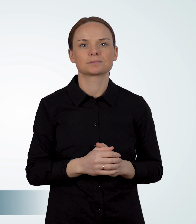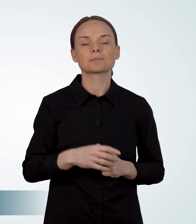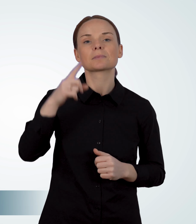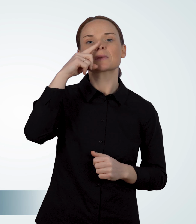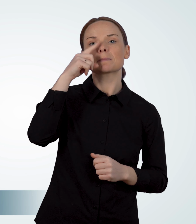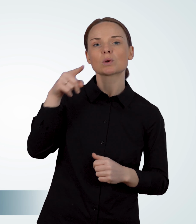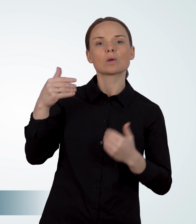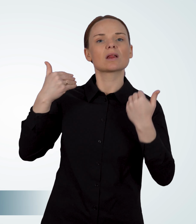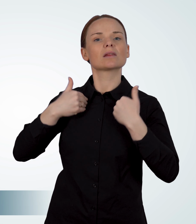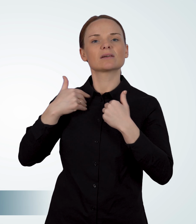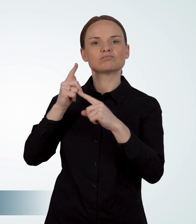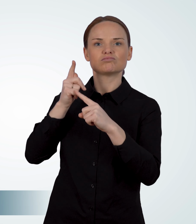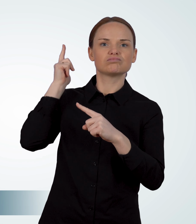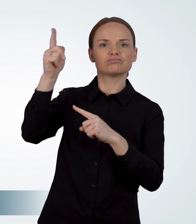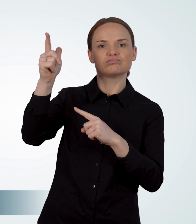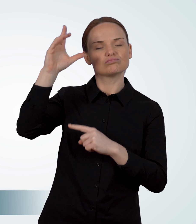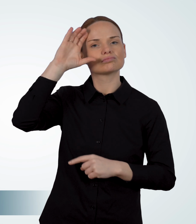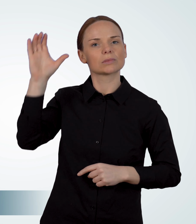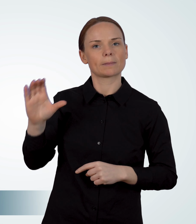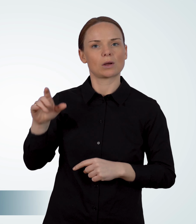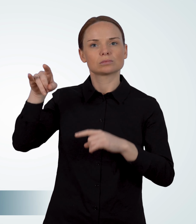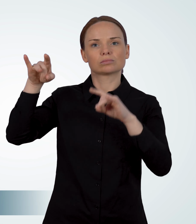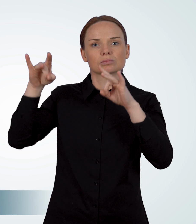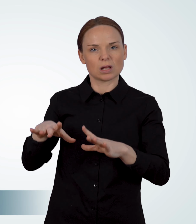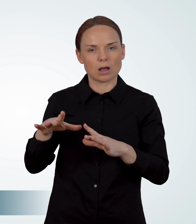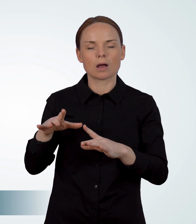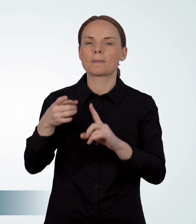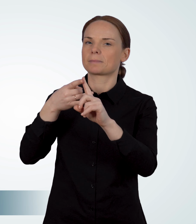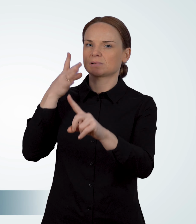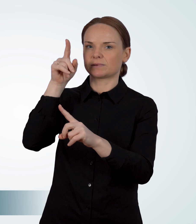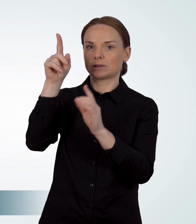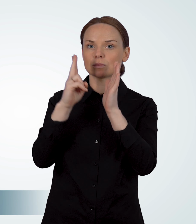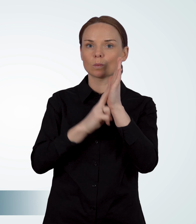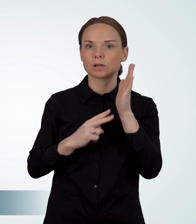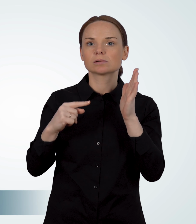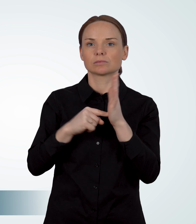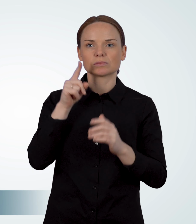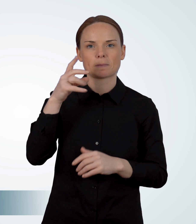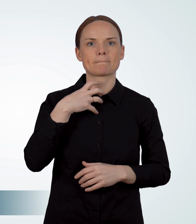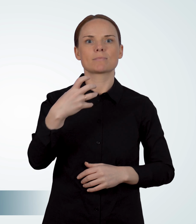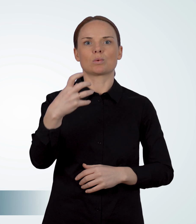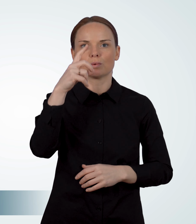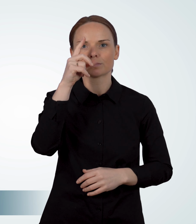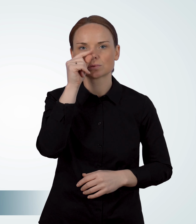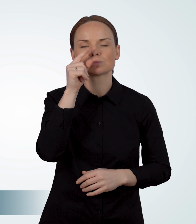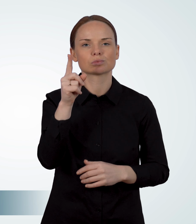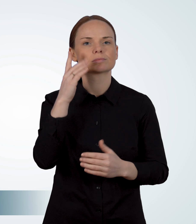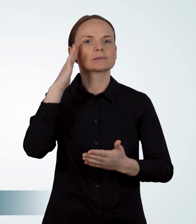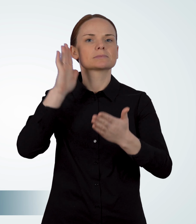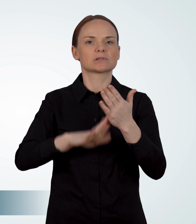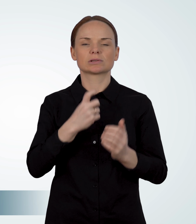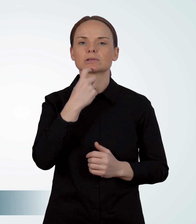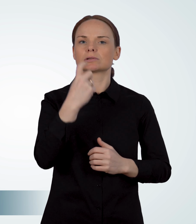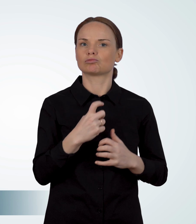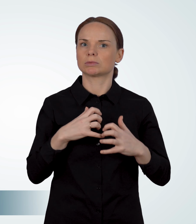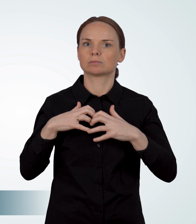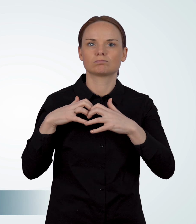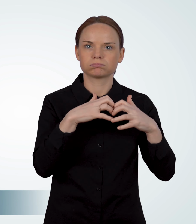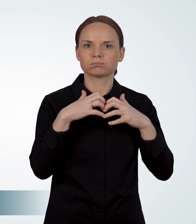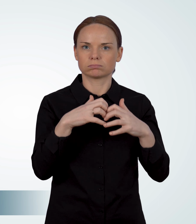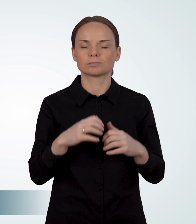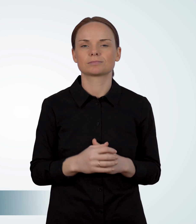People living in remote Australia are more likely to experience severe overcrowding, particularly in the Northern Territory.